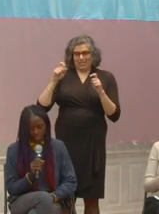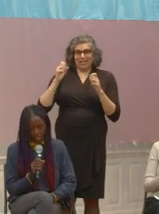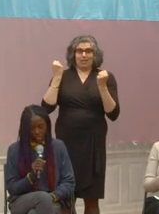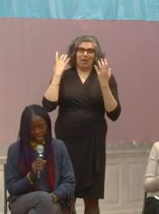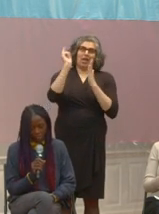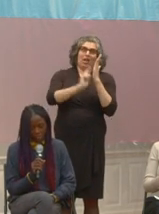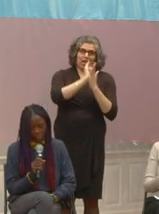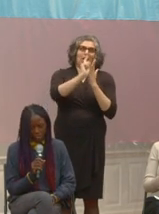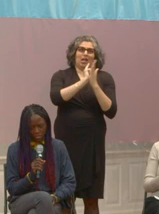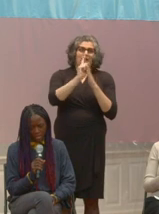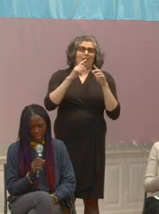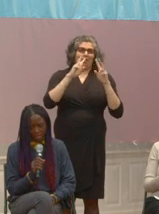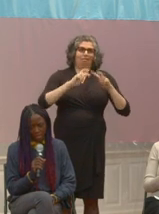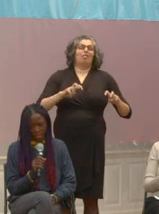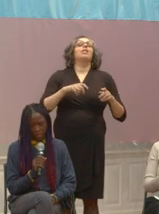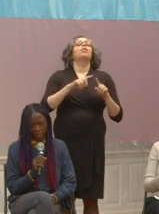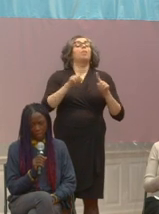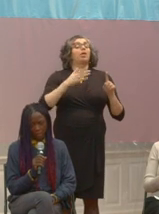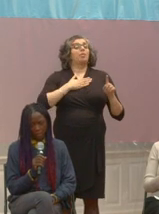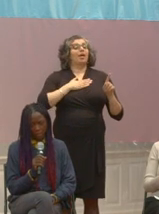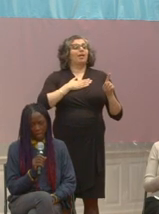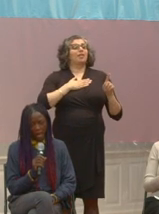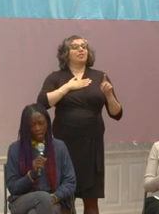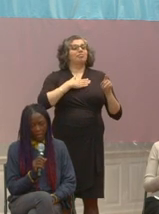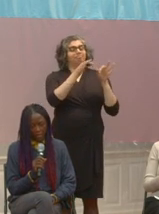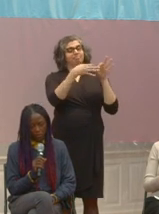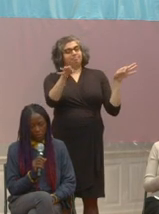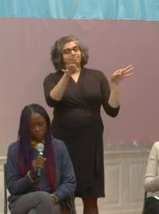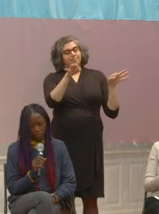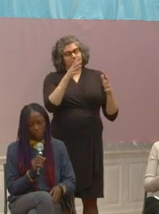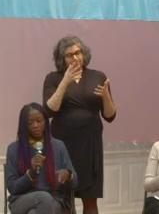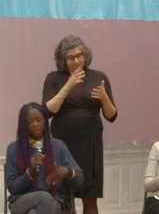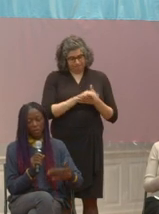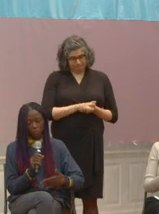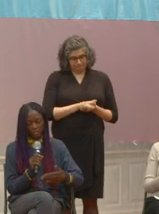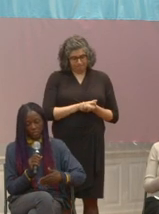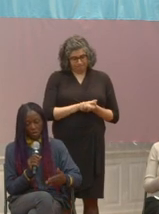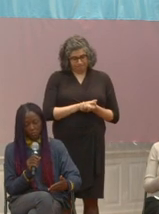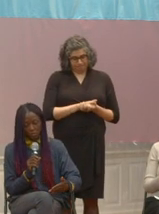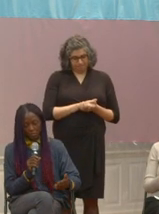engage them, which is just that I, beyond working in long form